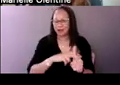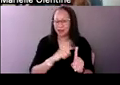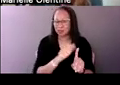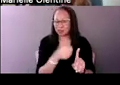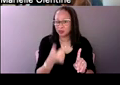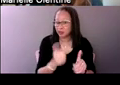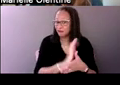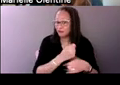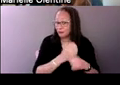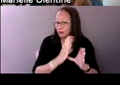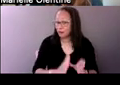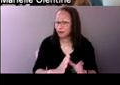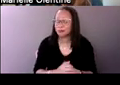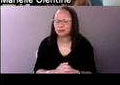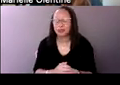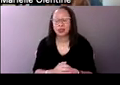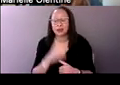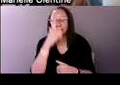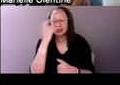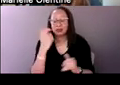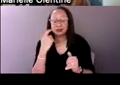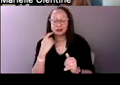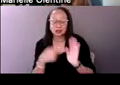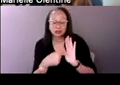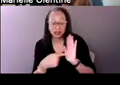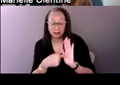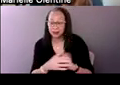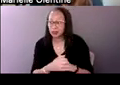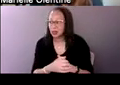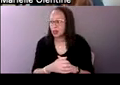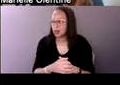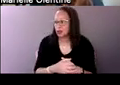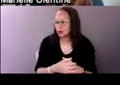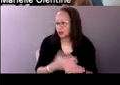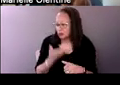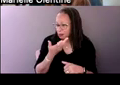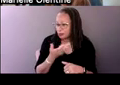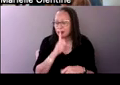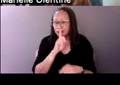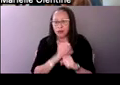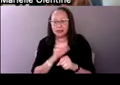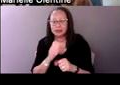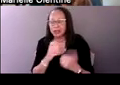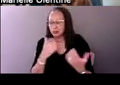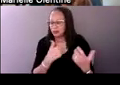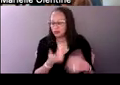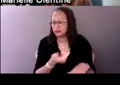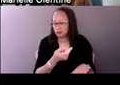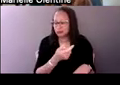overwhelming, how can I tell what's important or not out of those 12,000 film festivals? Plus there are film festivals that are not on FilmFreeway.